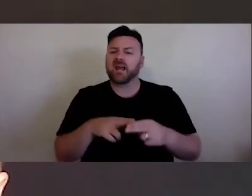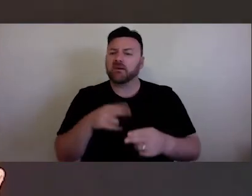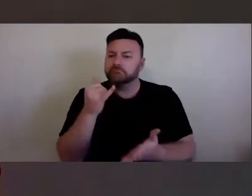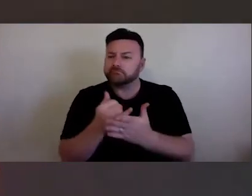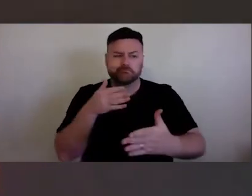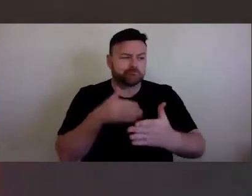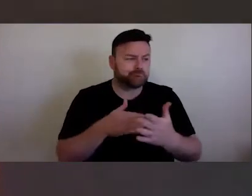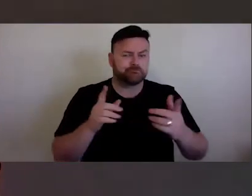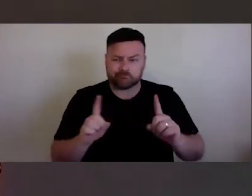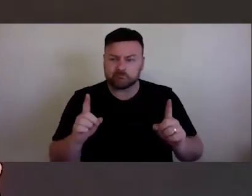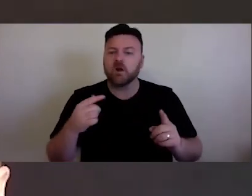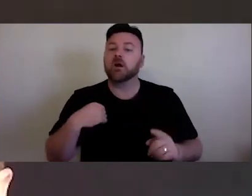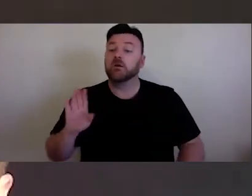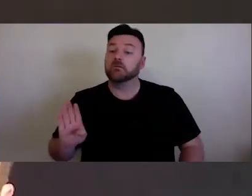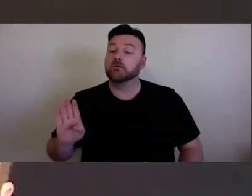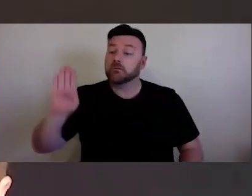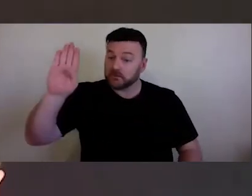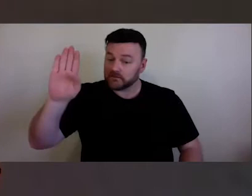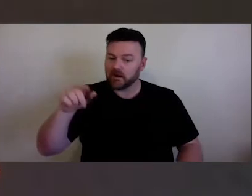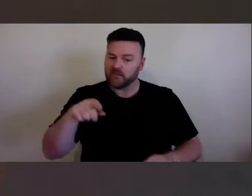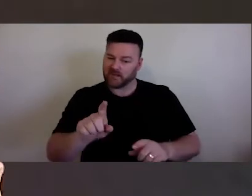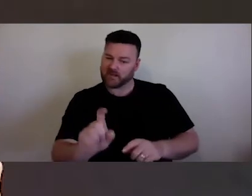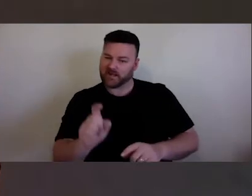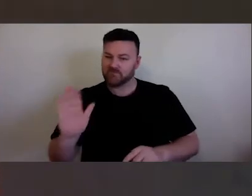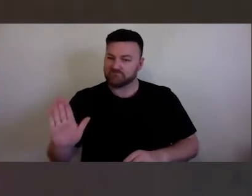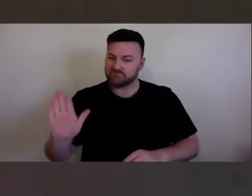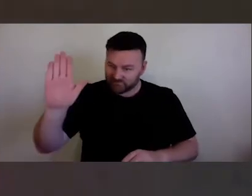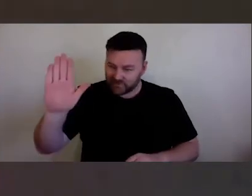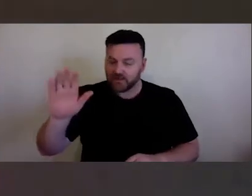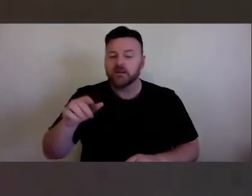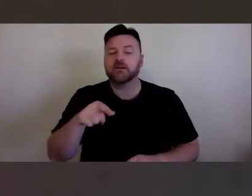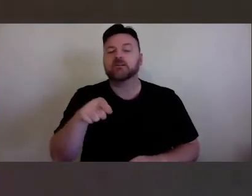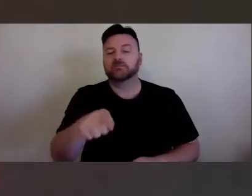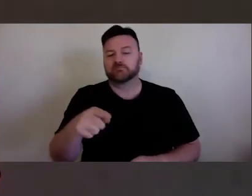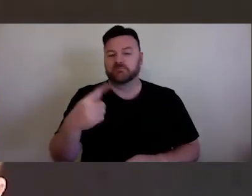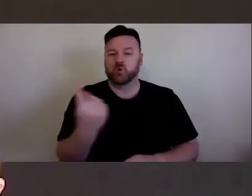team in the back will be able to support or lend a hand. Please note